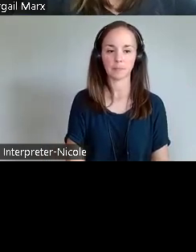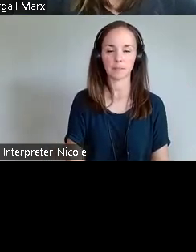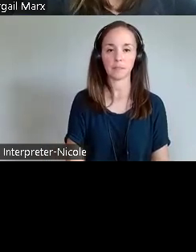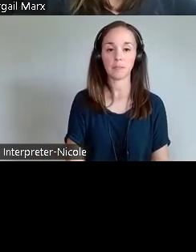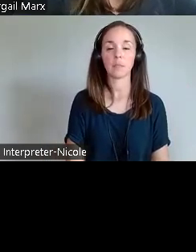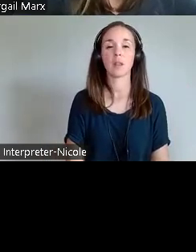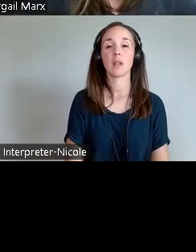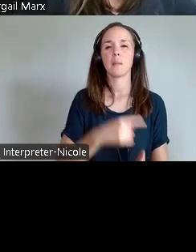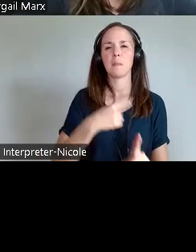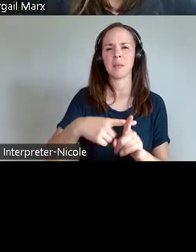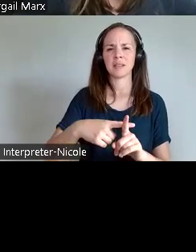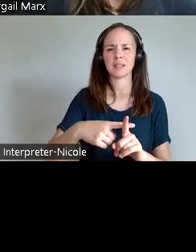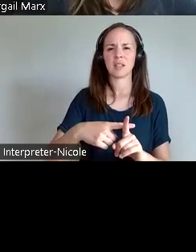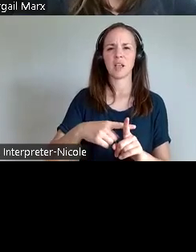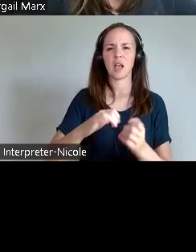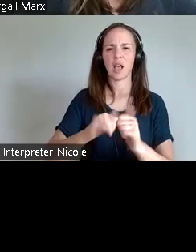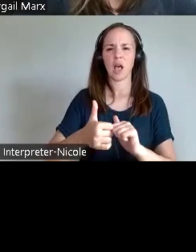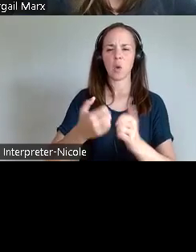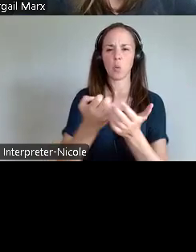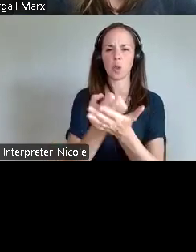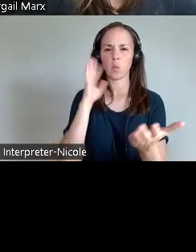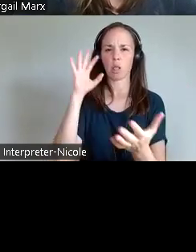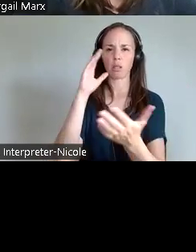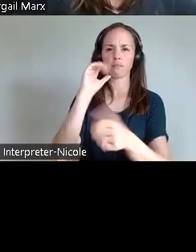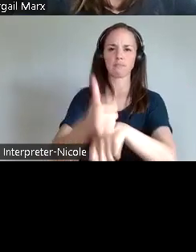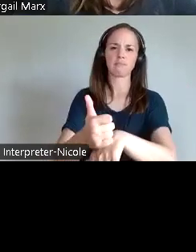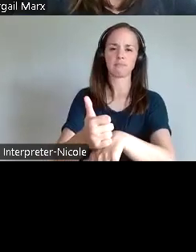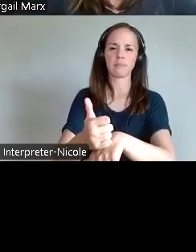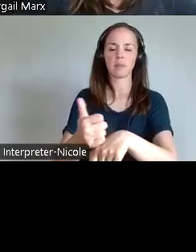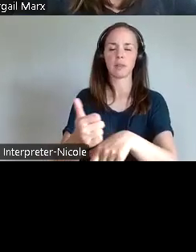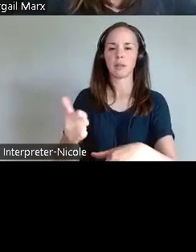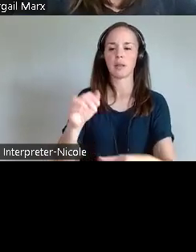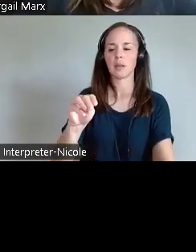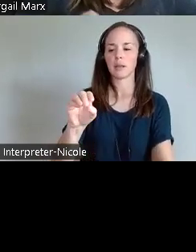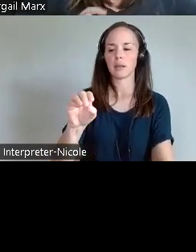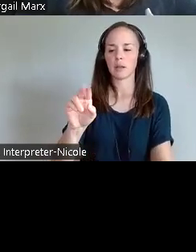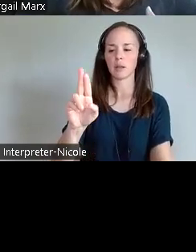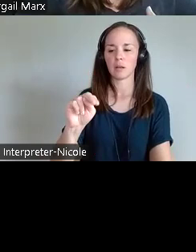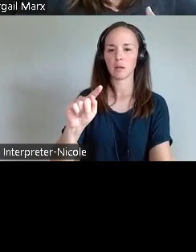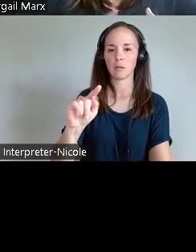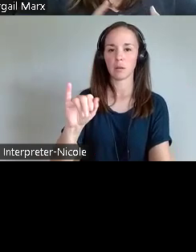mounting equipment for these tools, especially when you think about someone using eye gaze or